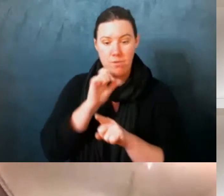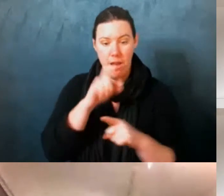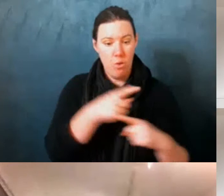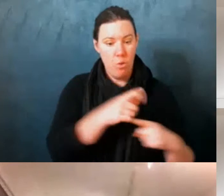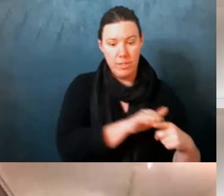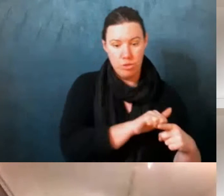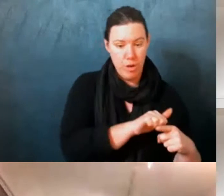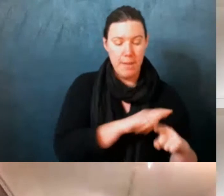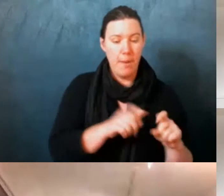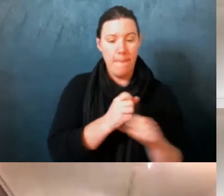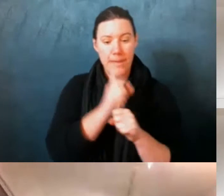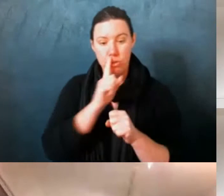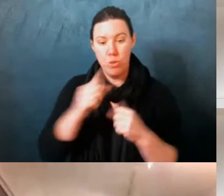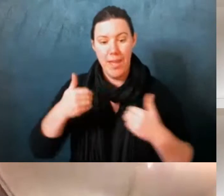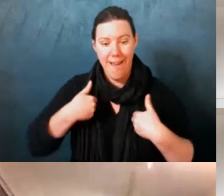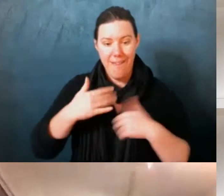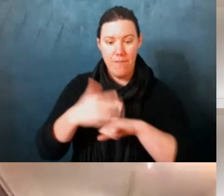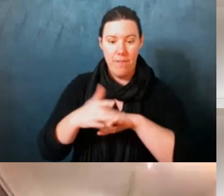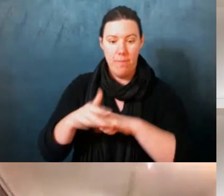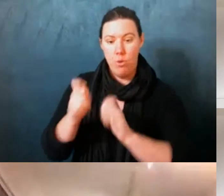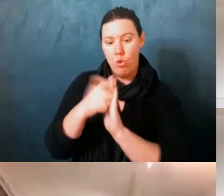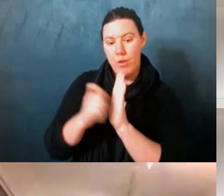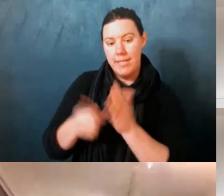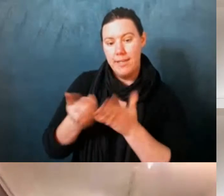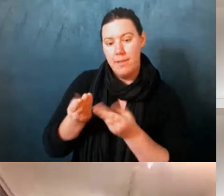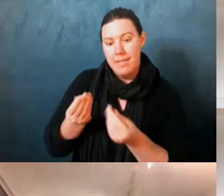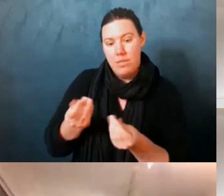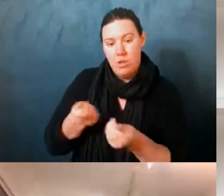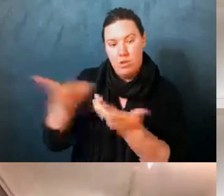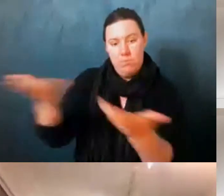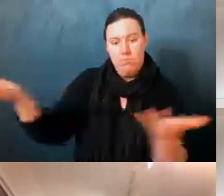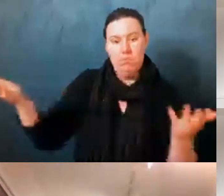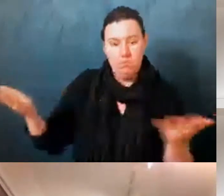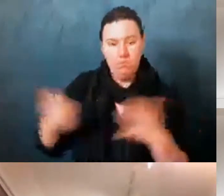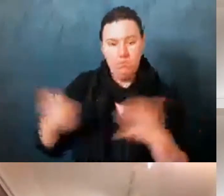just making sure that written materials are set up